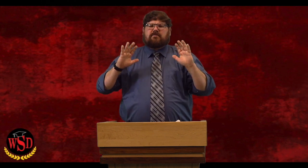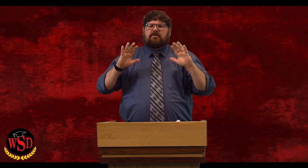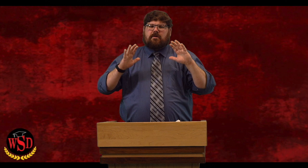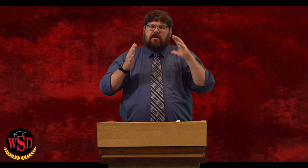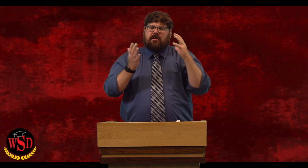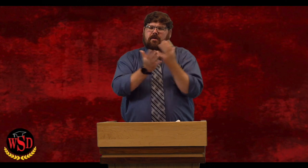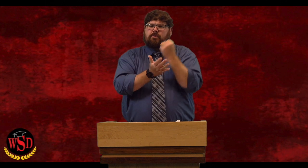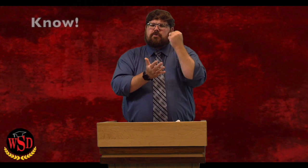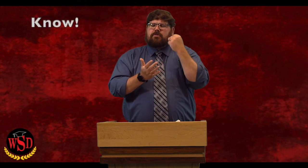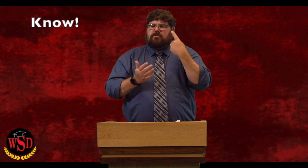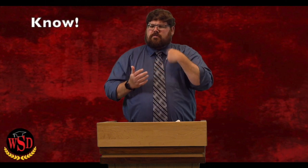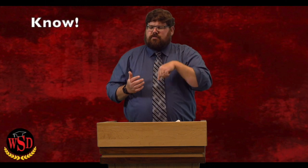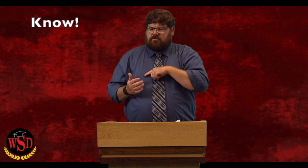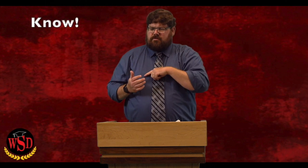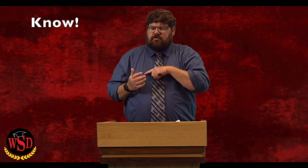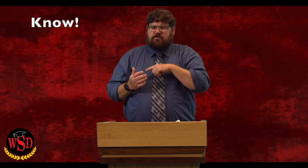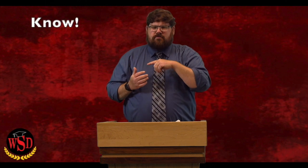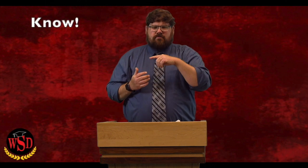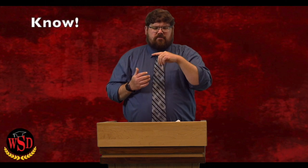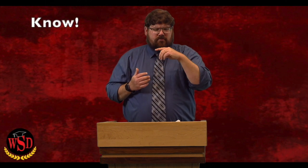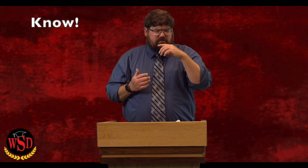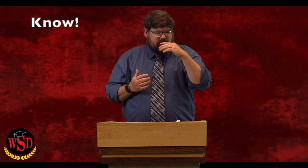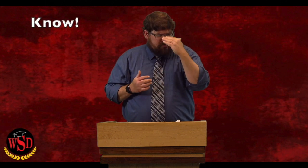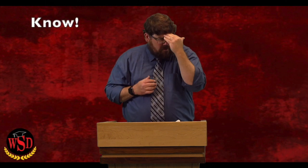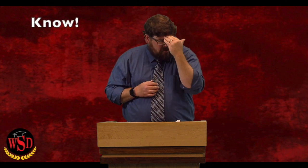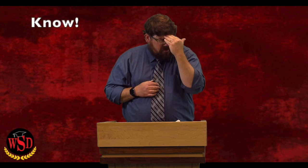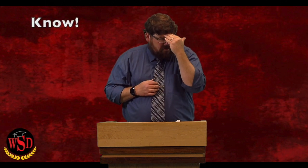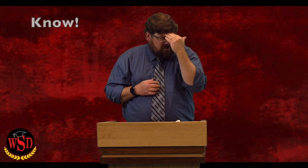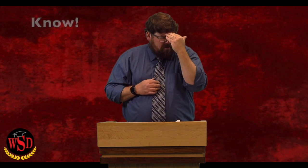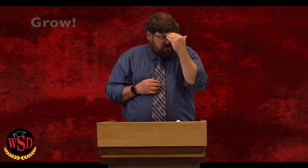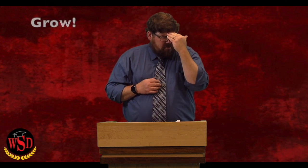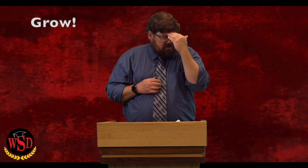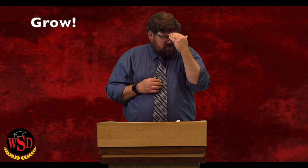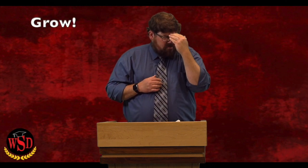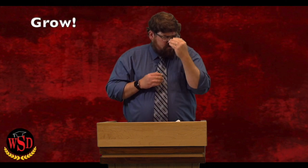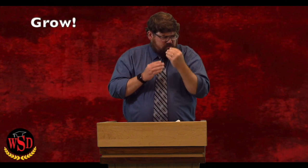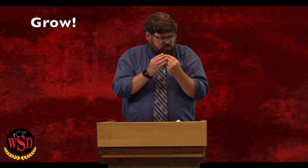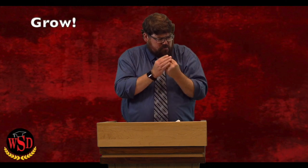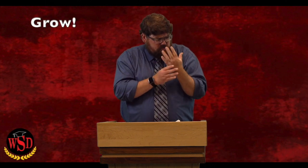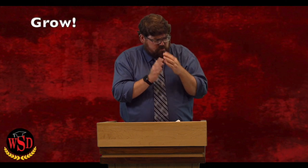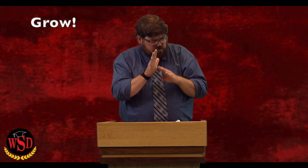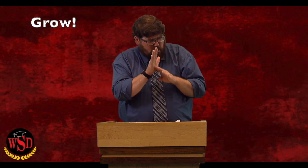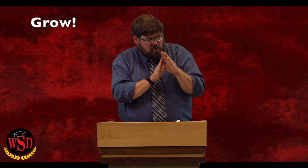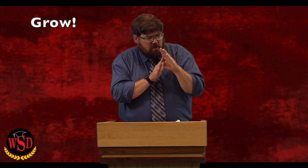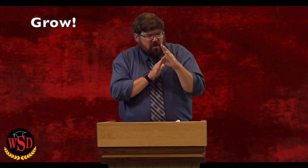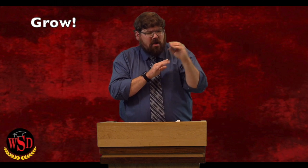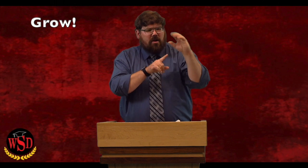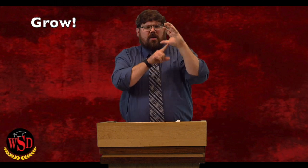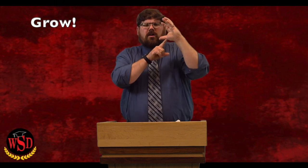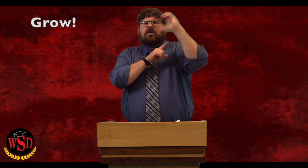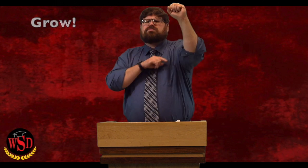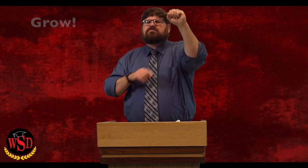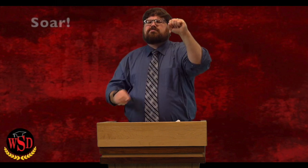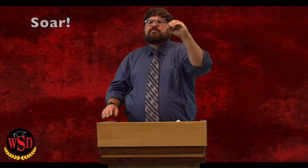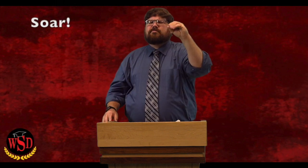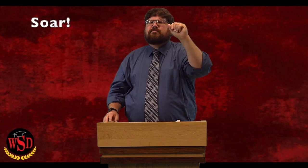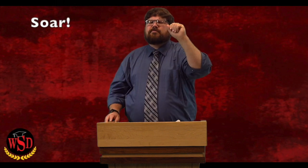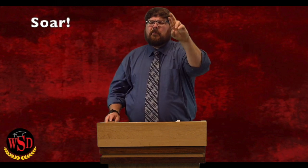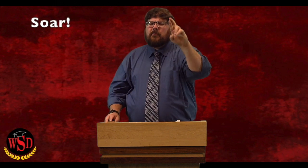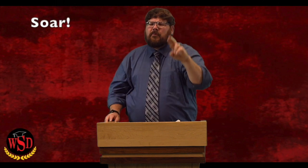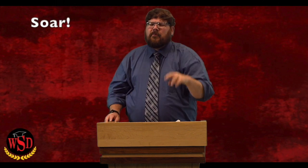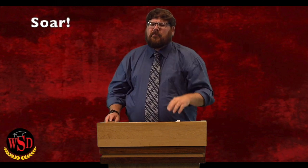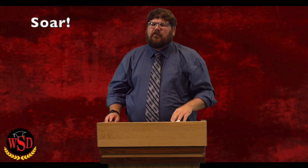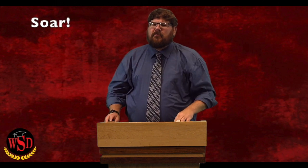It gave us the opportunity to know, grow, and soar.